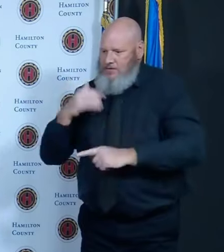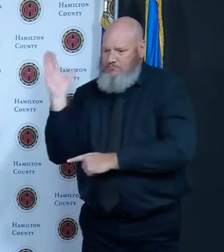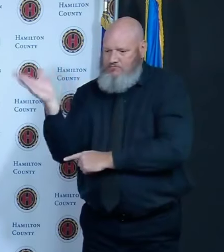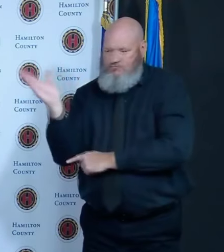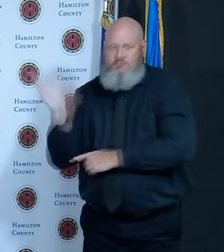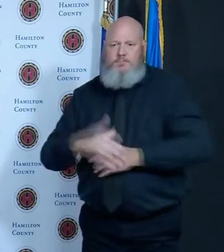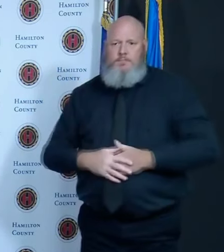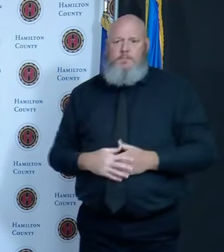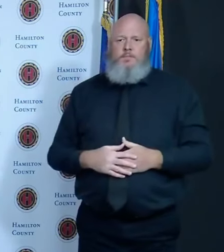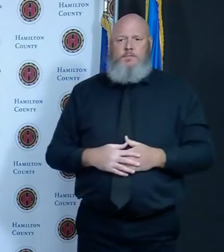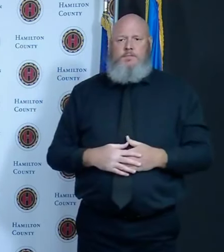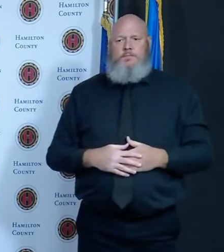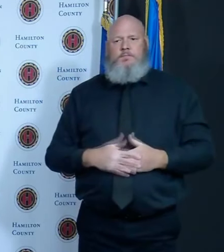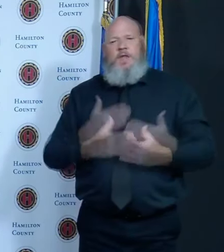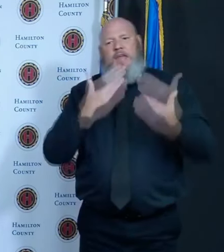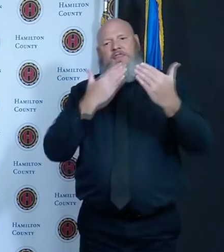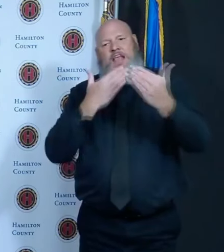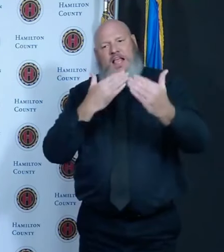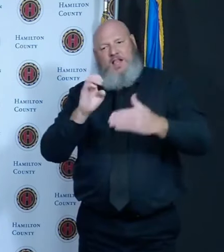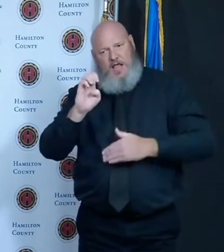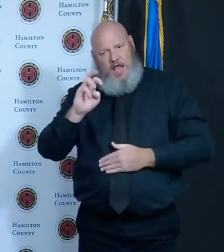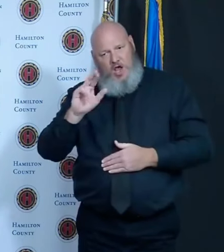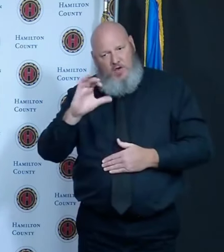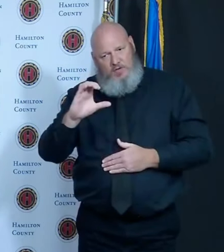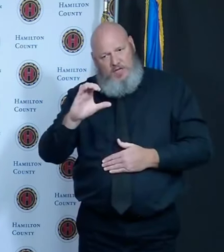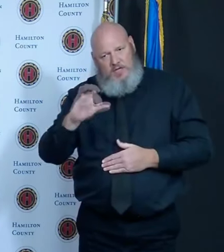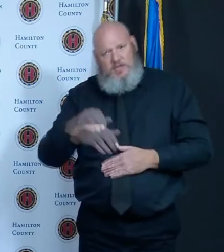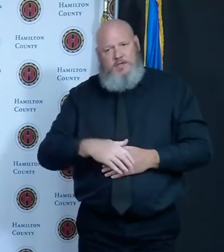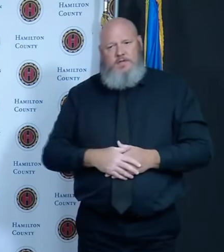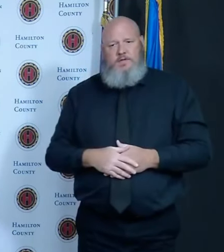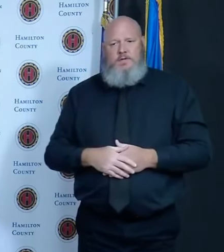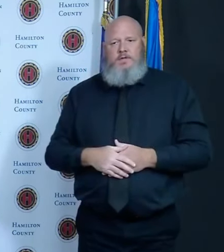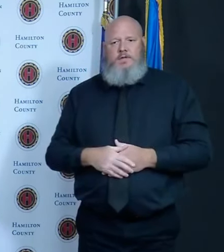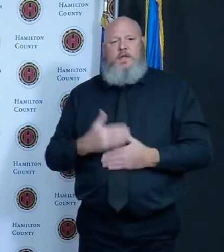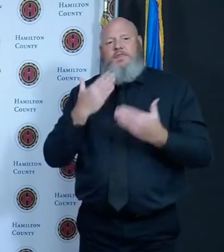you Eric and thank you David for being on it's it's really helpful to hear a